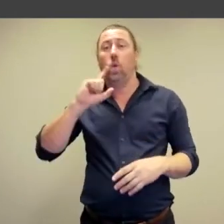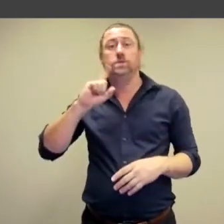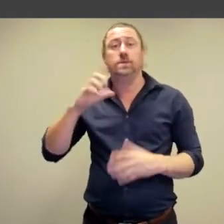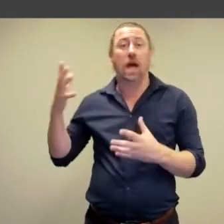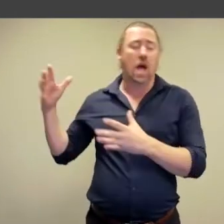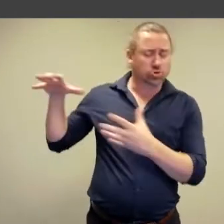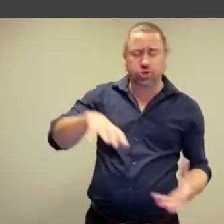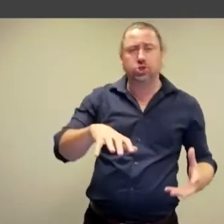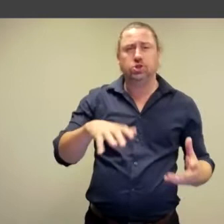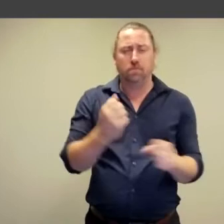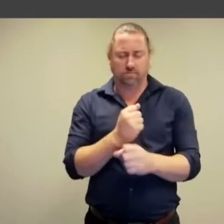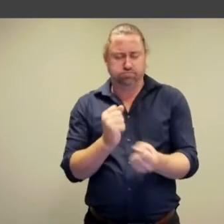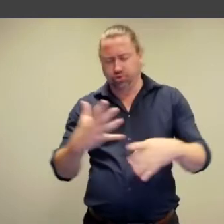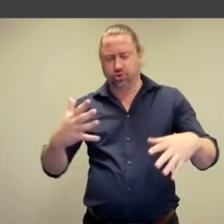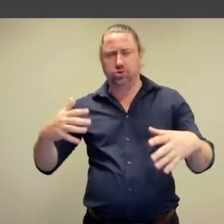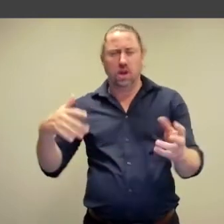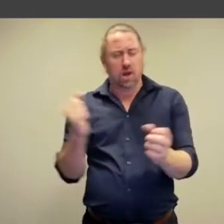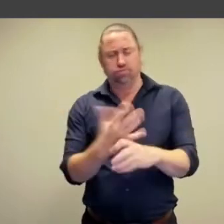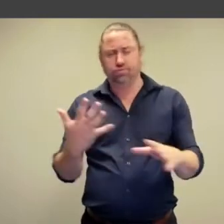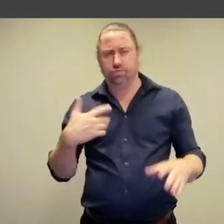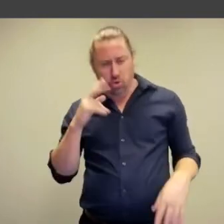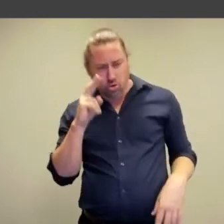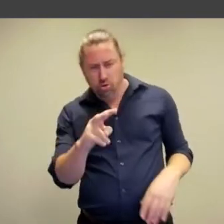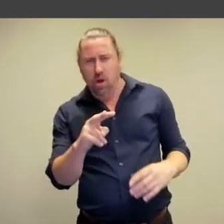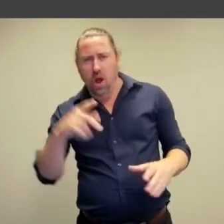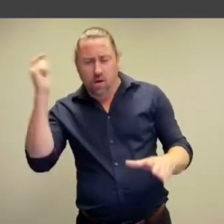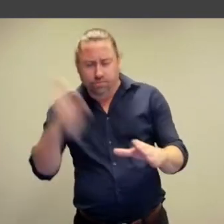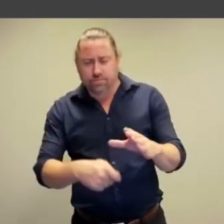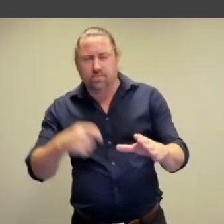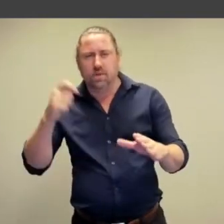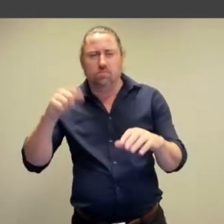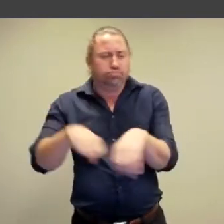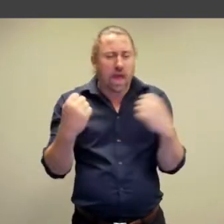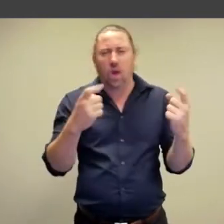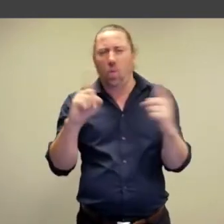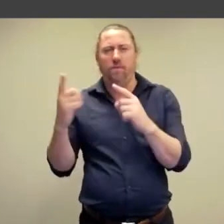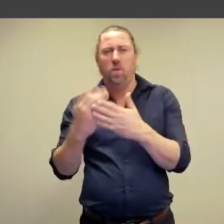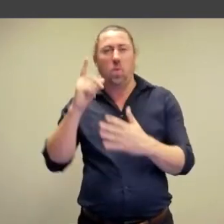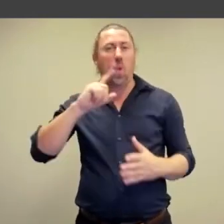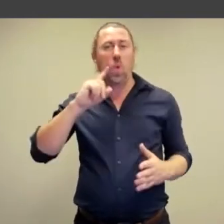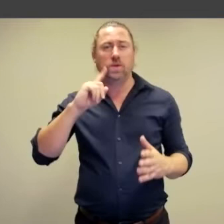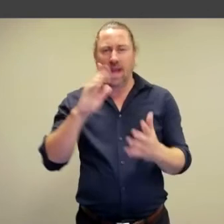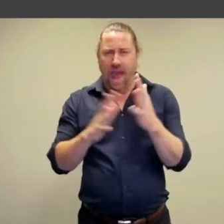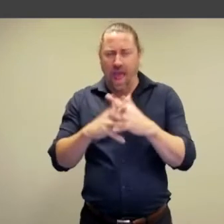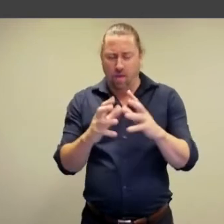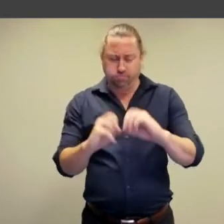in order to observe how they break apart when submerged